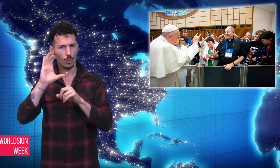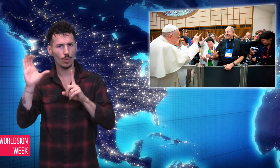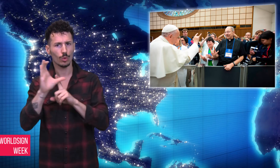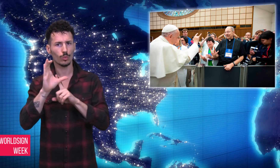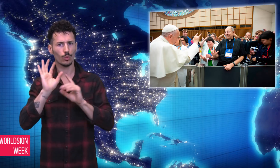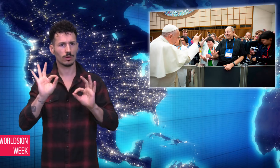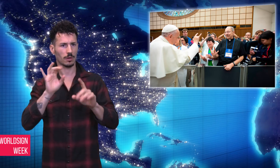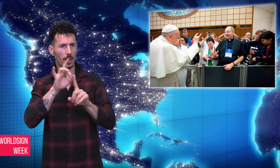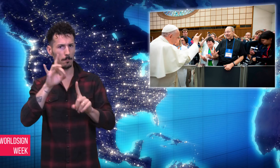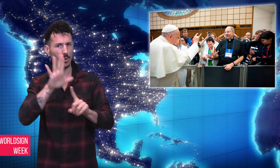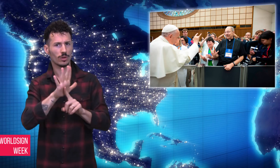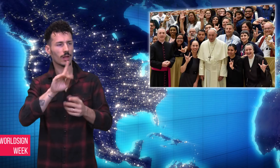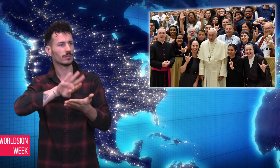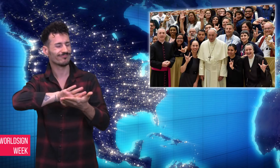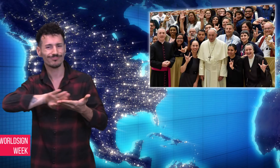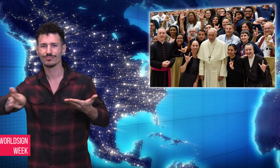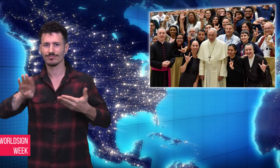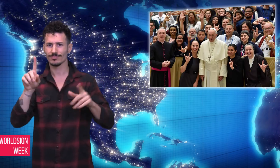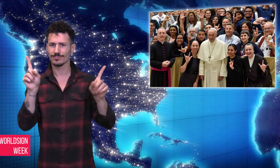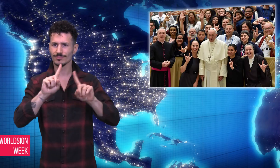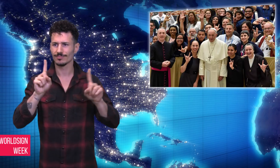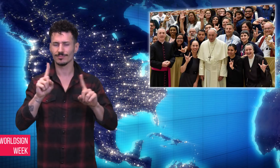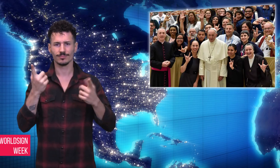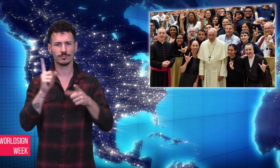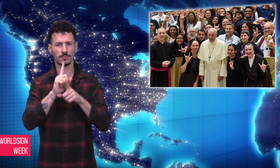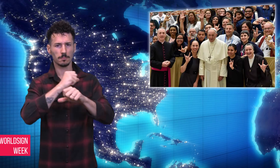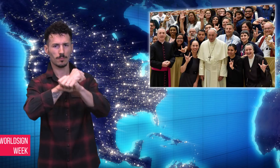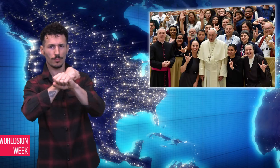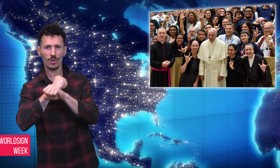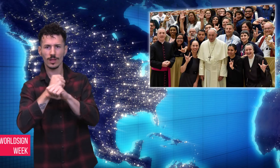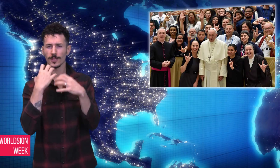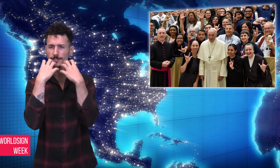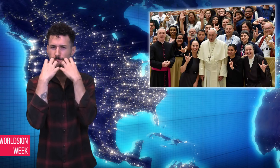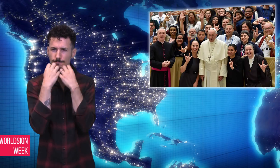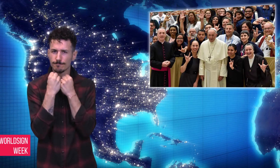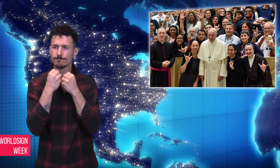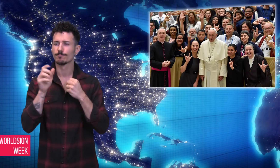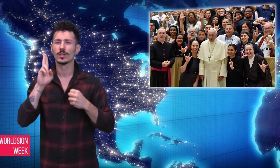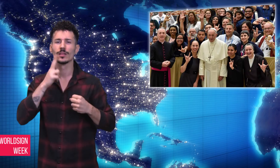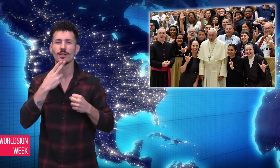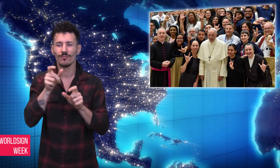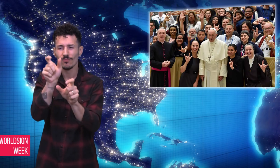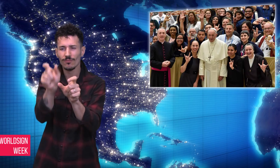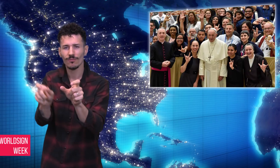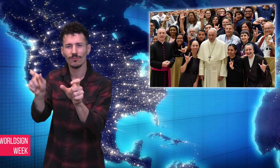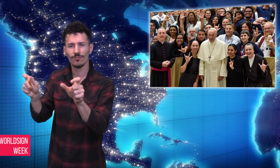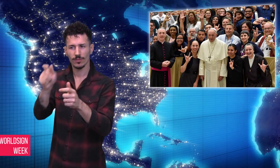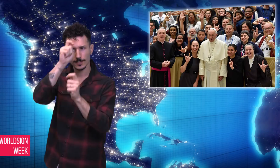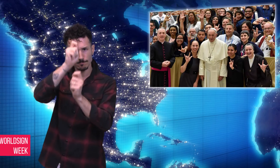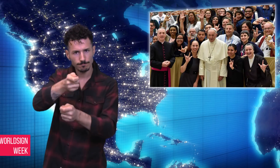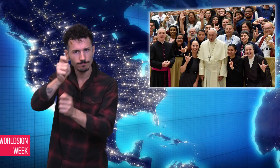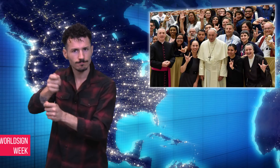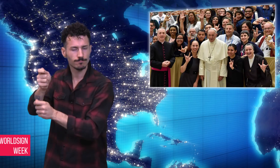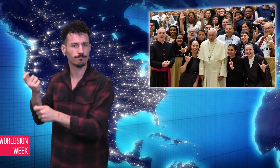protect and promote, in every area, the value of the life of